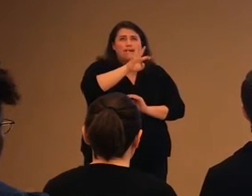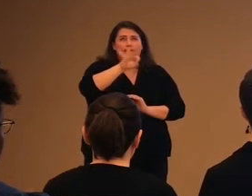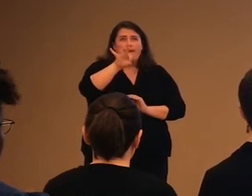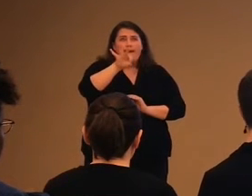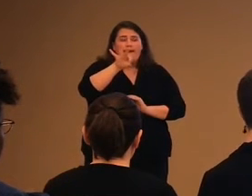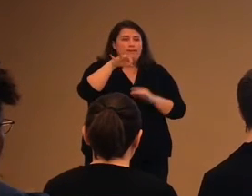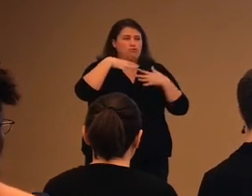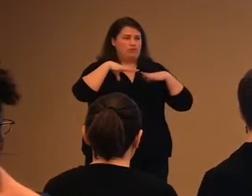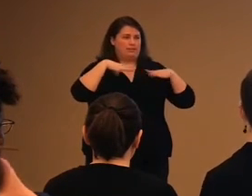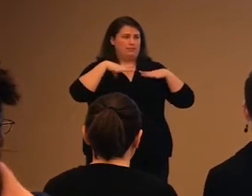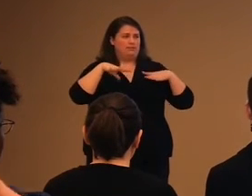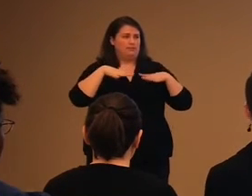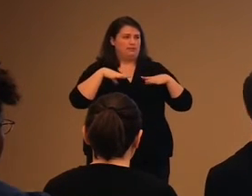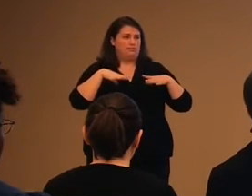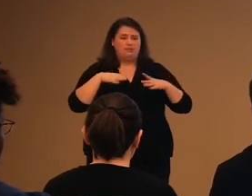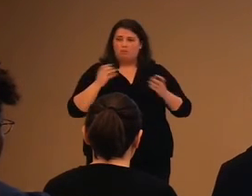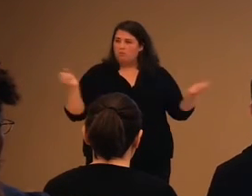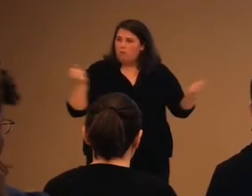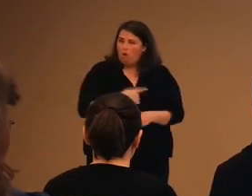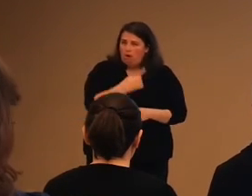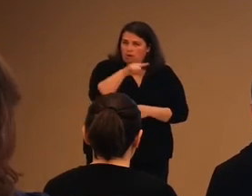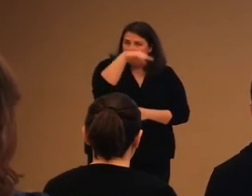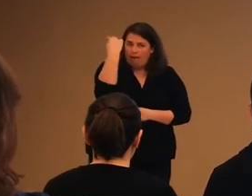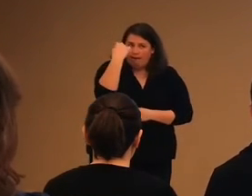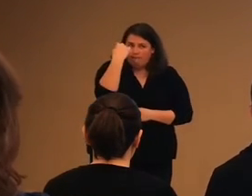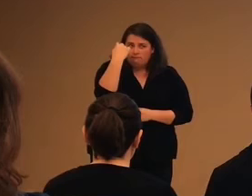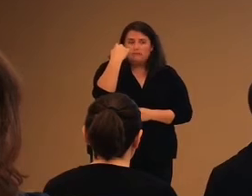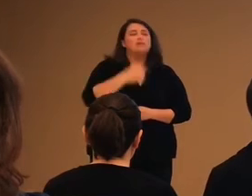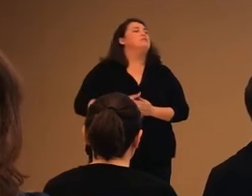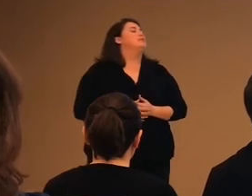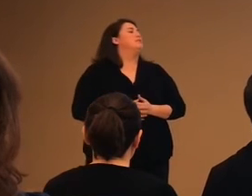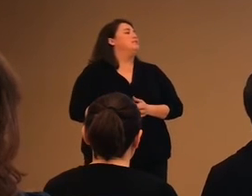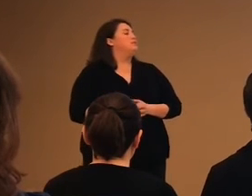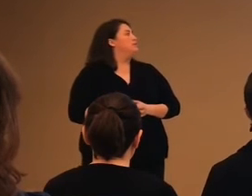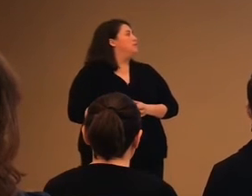dresses in it that were all black and We had